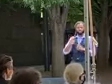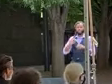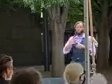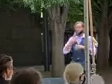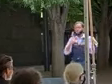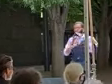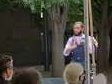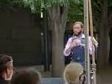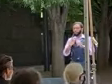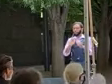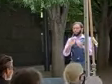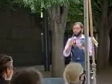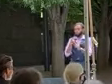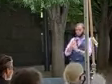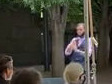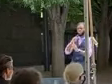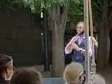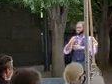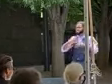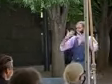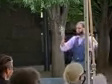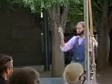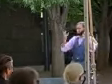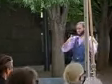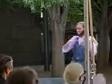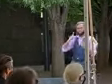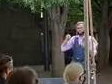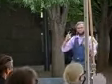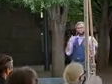you said something like what did I know, I was just being a smart aleck.